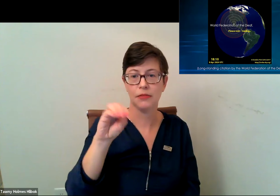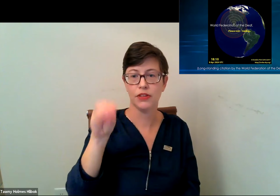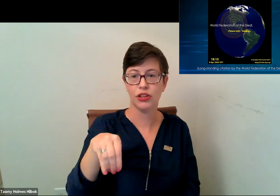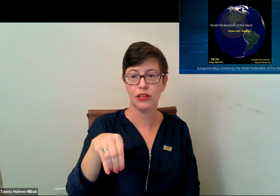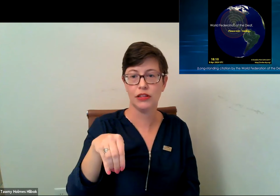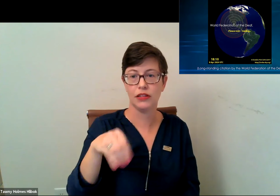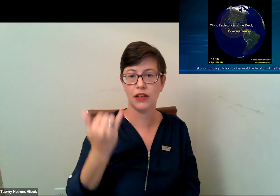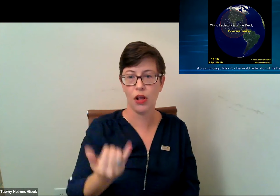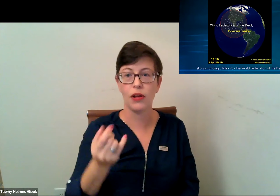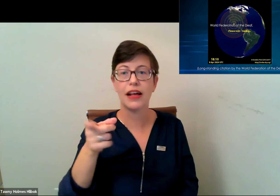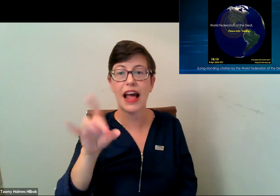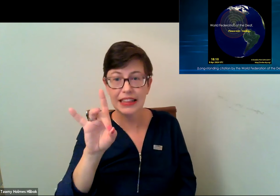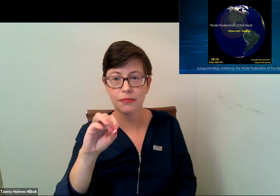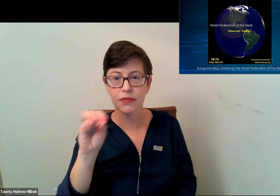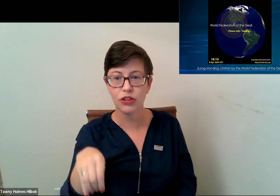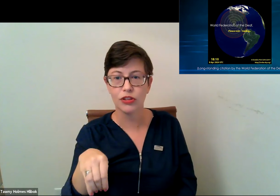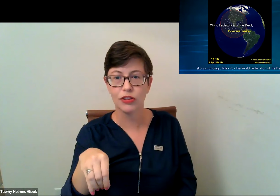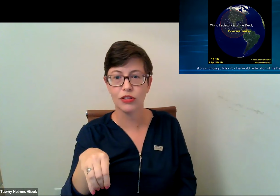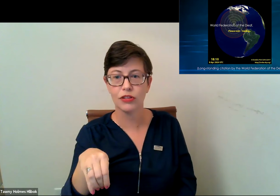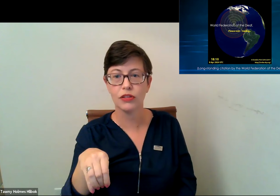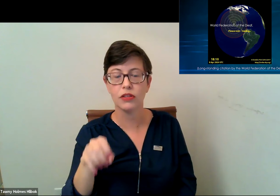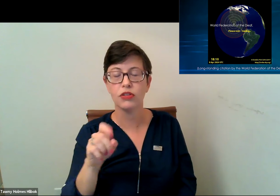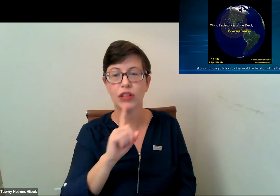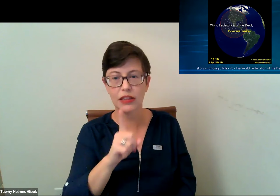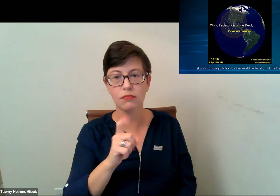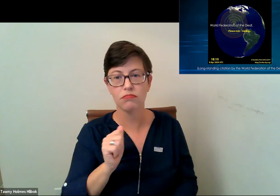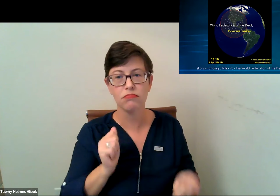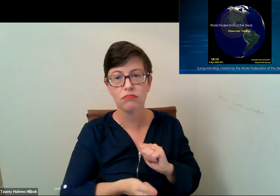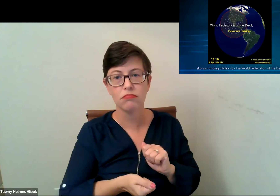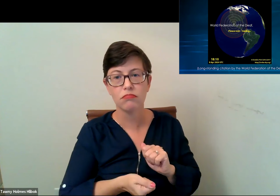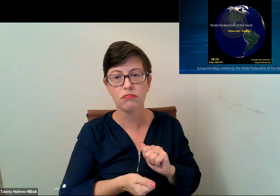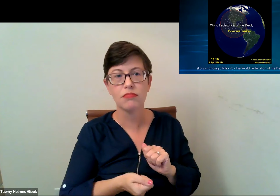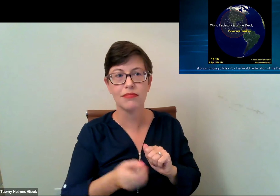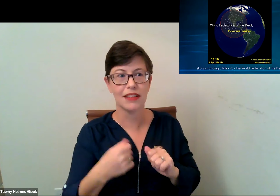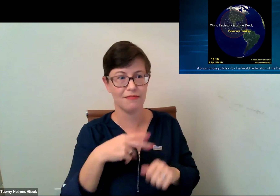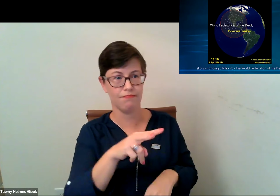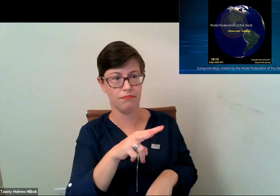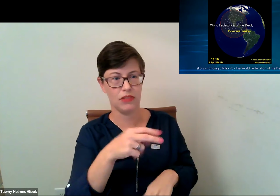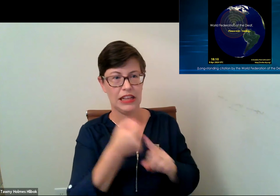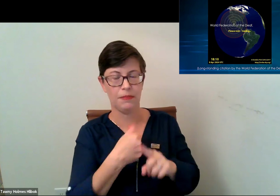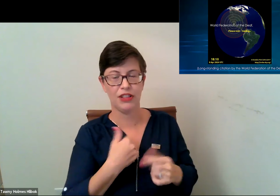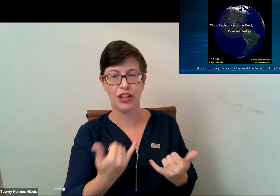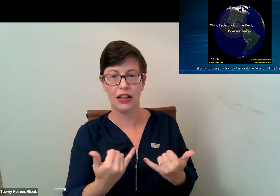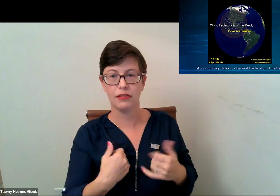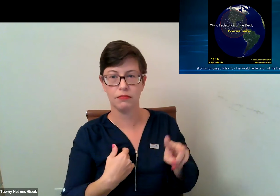It used to be 11.6% and now it's a one digit number 8% and that has been a dramatic change,